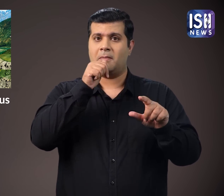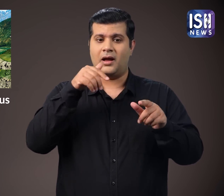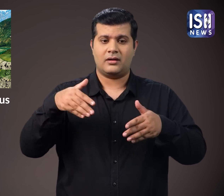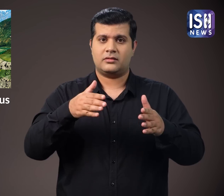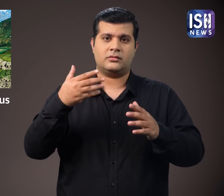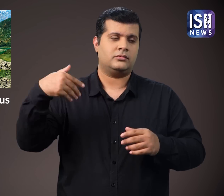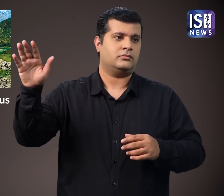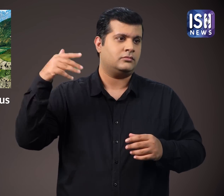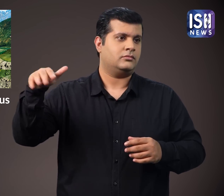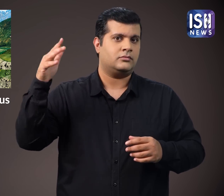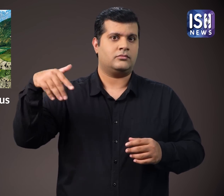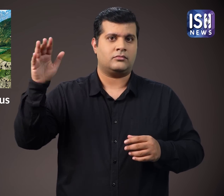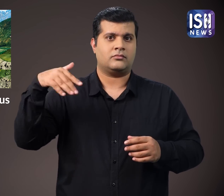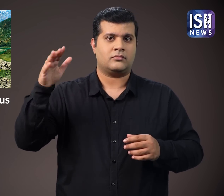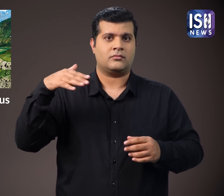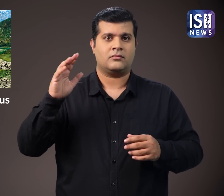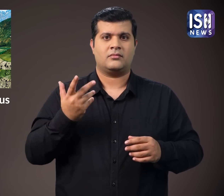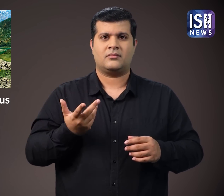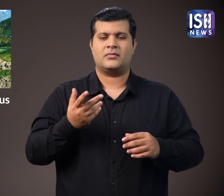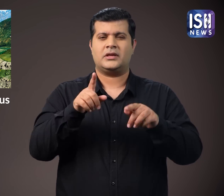Despite these, India continued to share its rivers with Pakistan.